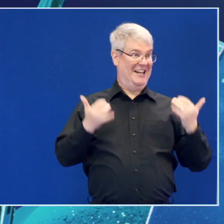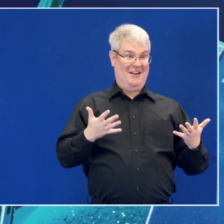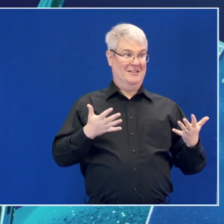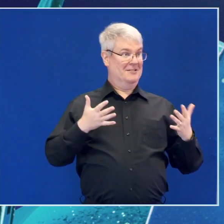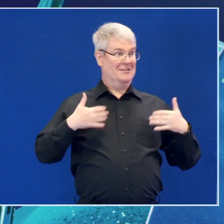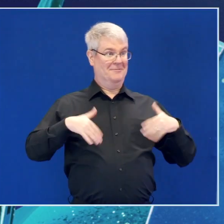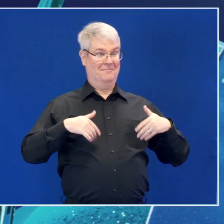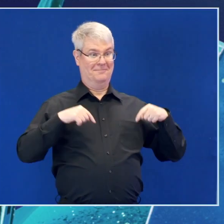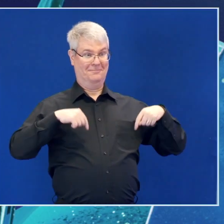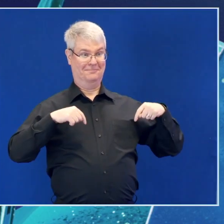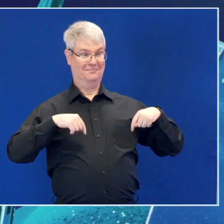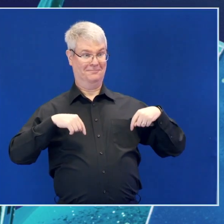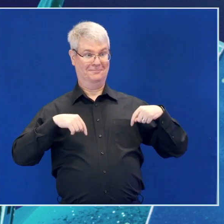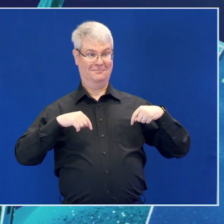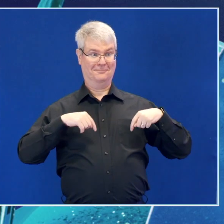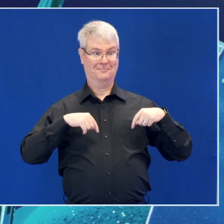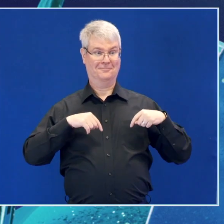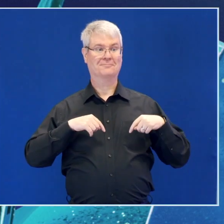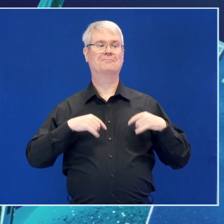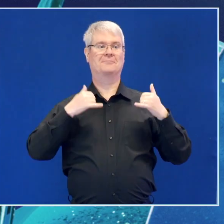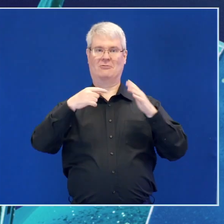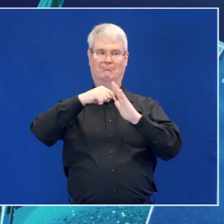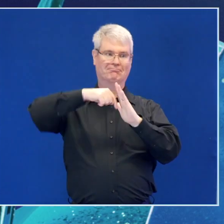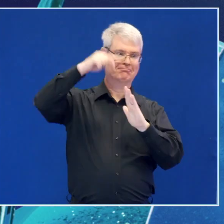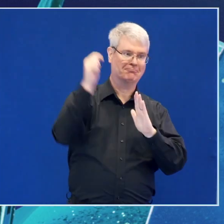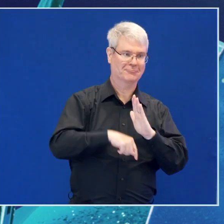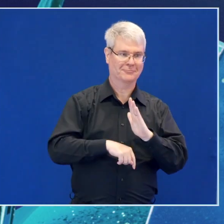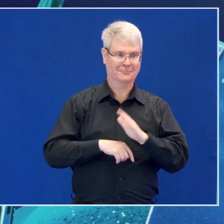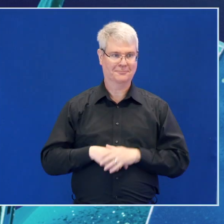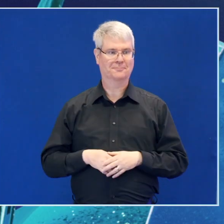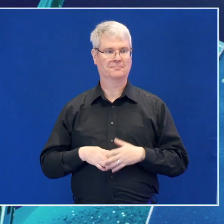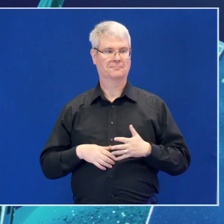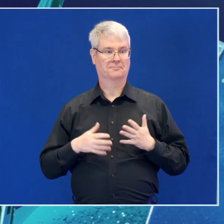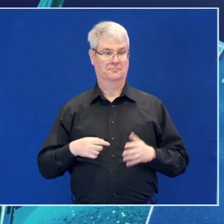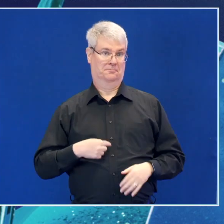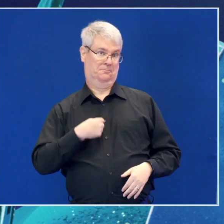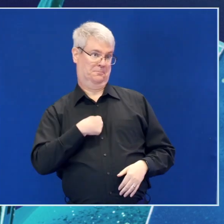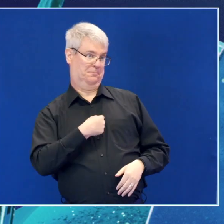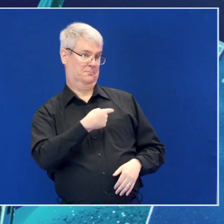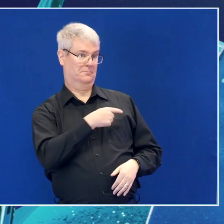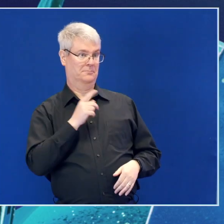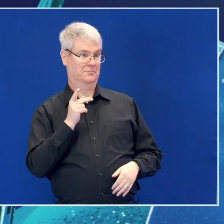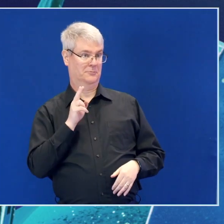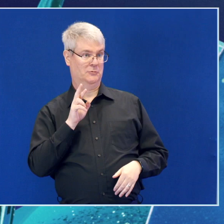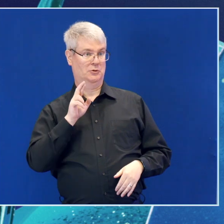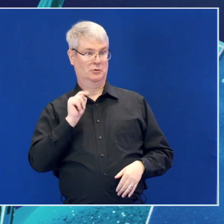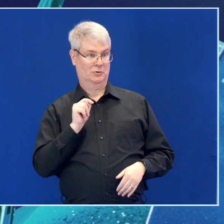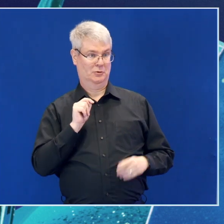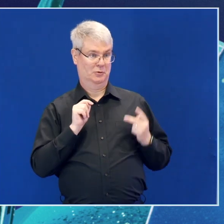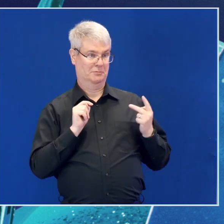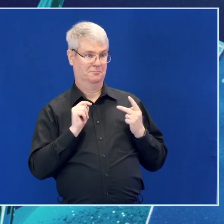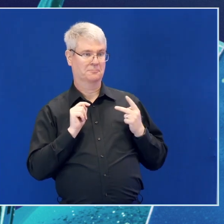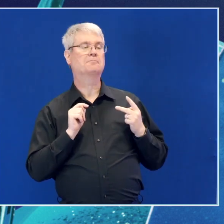So Kurt and I sit on the, formerly Autism At Work roundtable, now the Neurodiversity